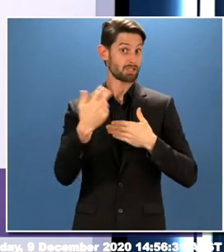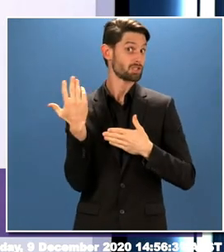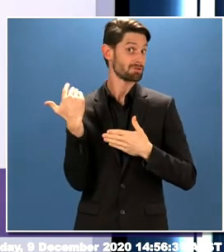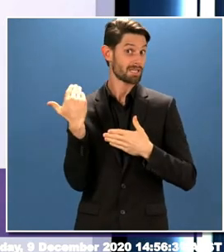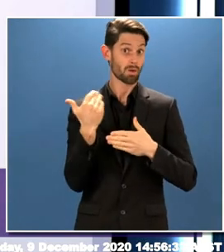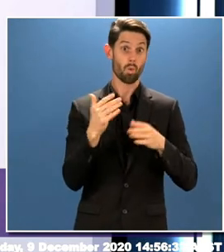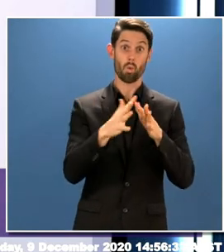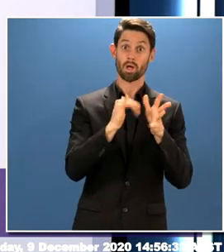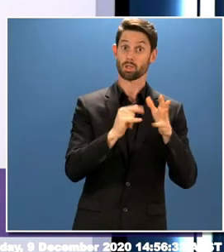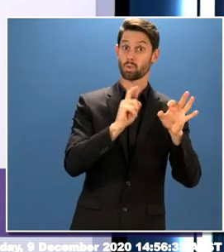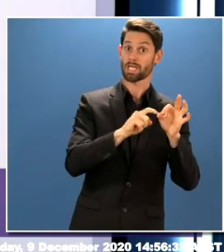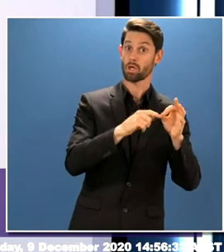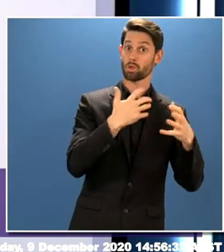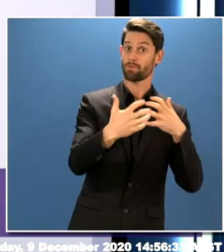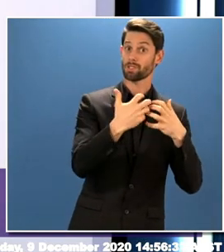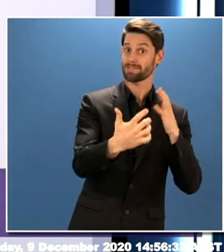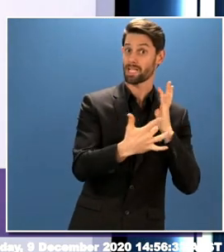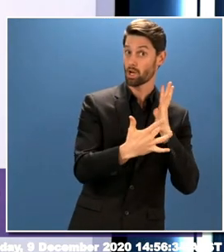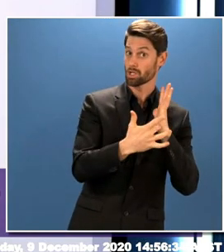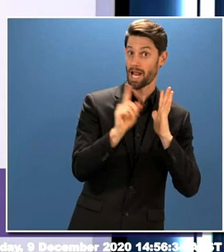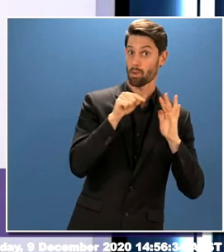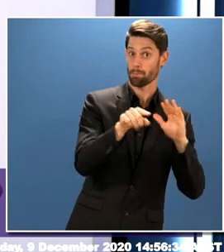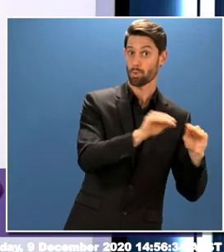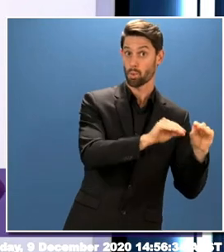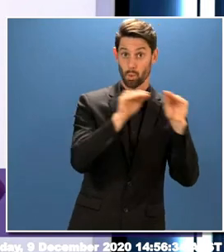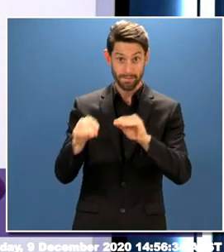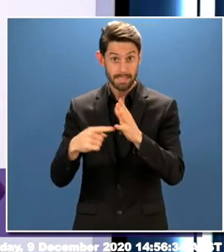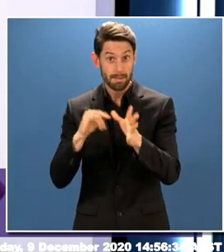Queensland University of Technology to Tasmania. Is that right?